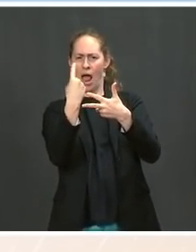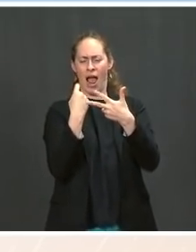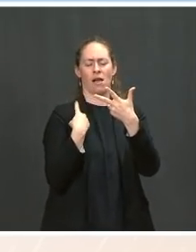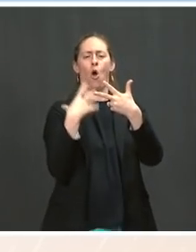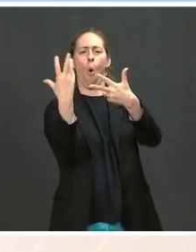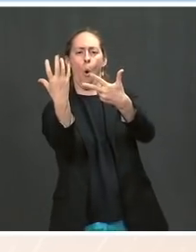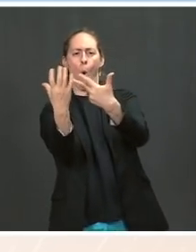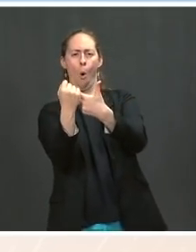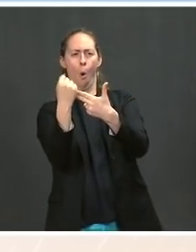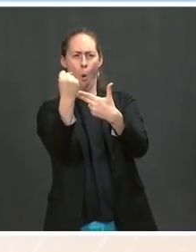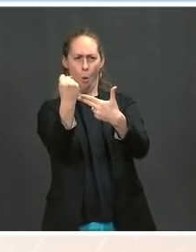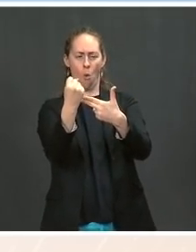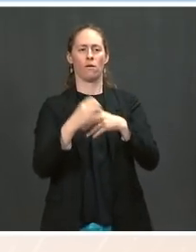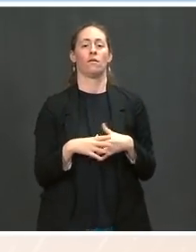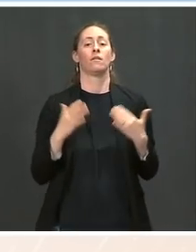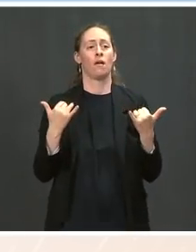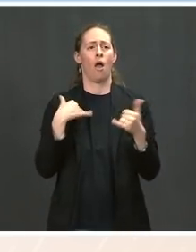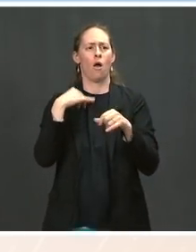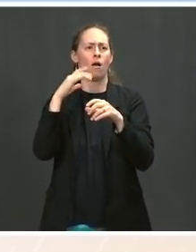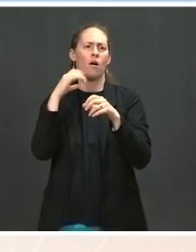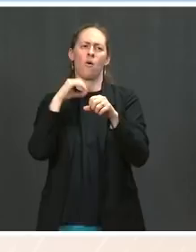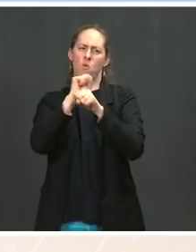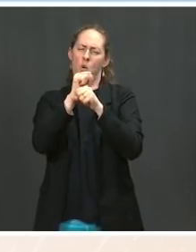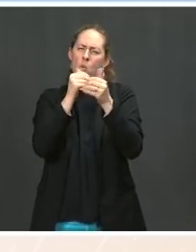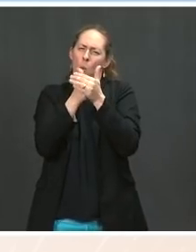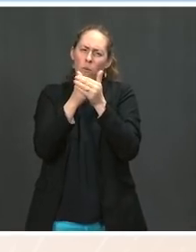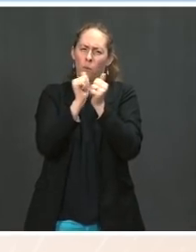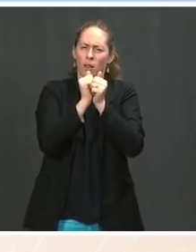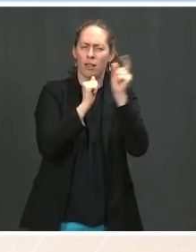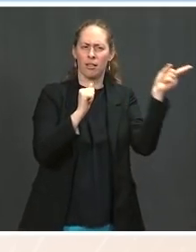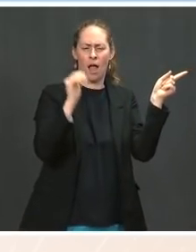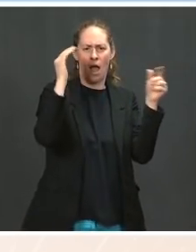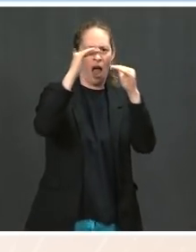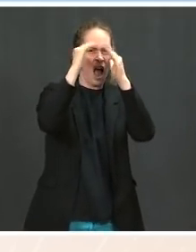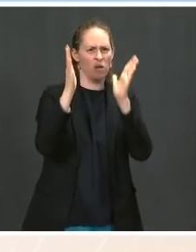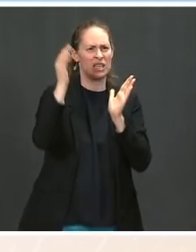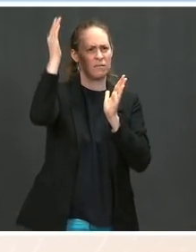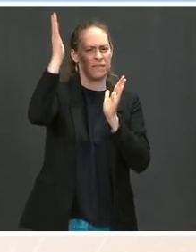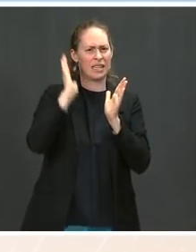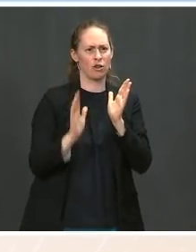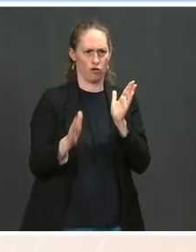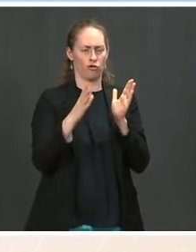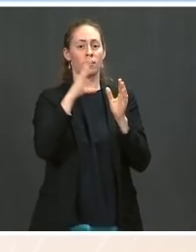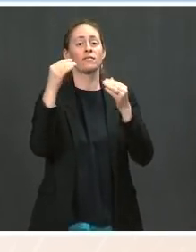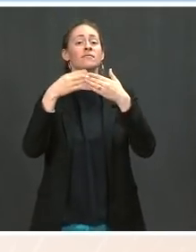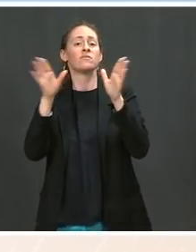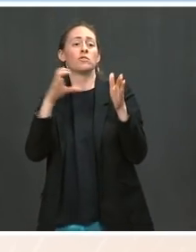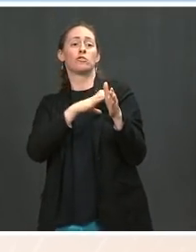with the Speaker's Office, with the offices of leaders in Congress. The President was -- is looking forward to --